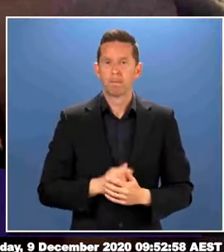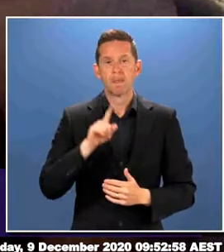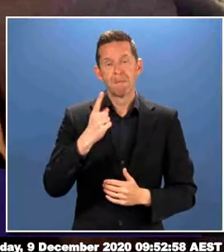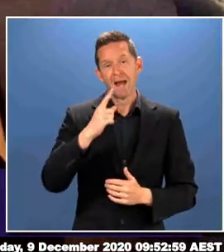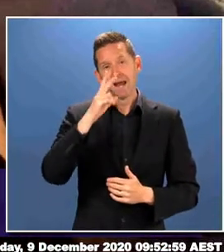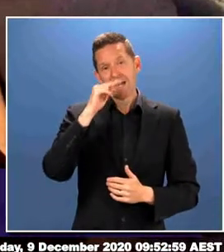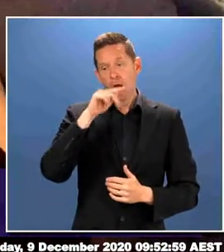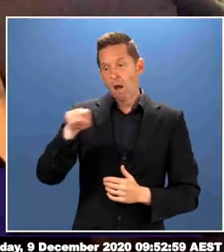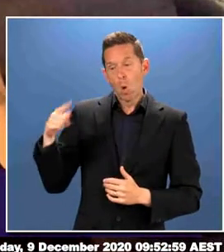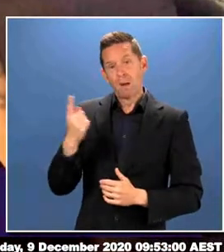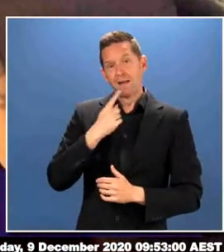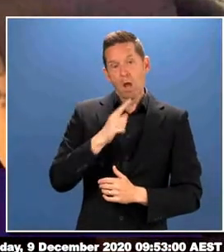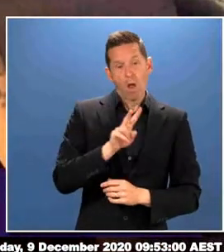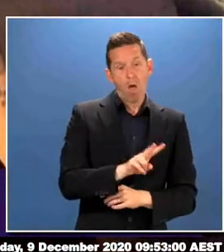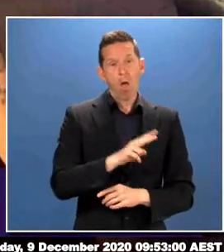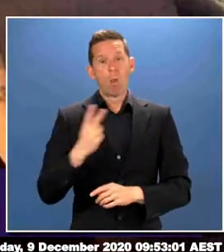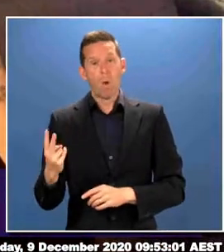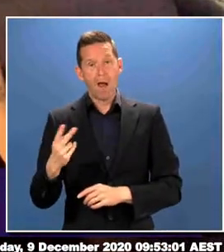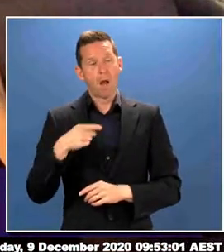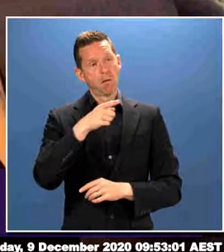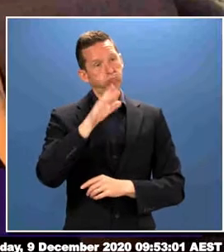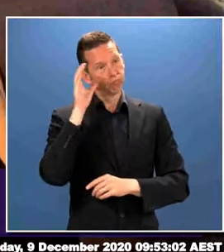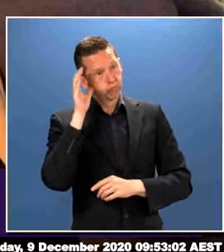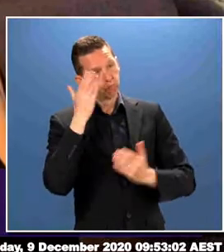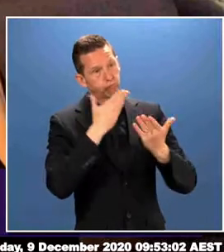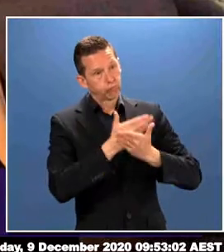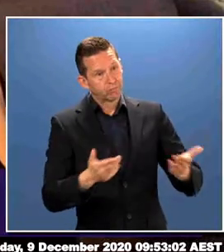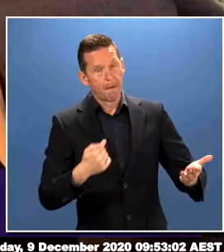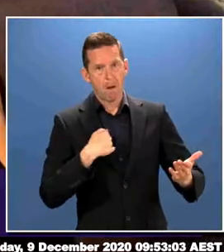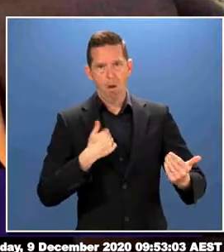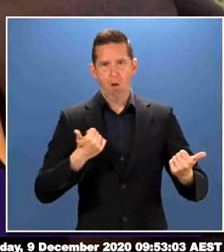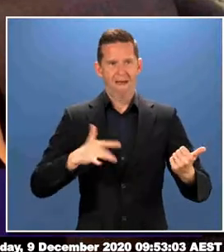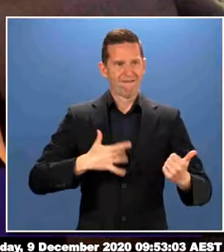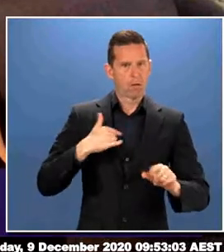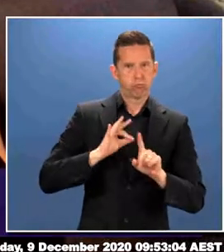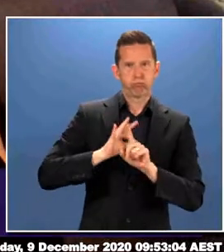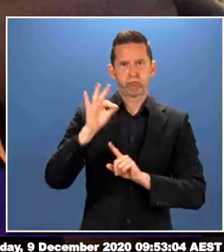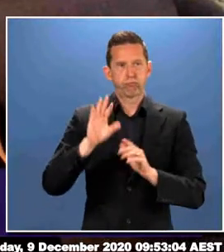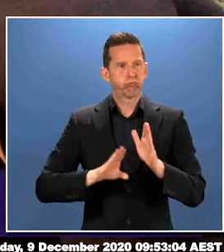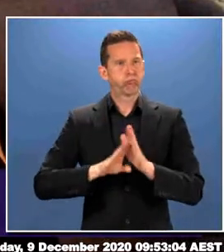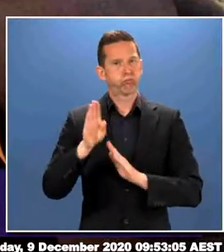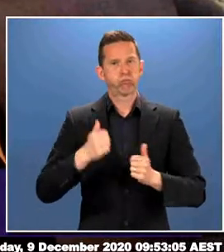flipside was a really an enabling factor in the sense of having someone